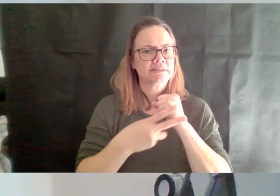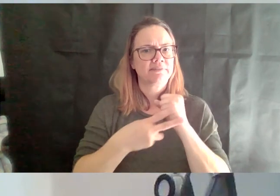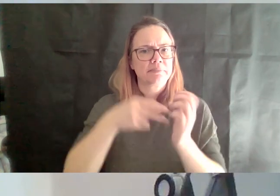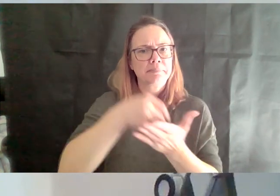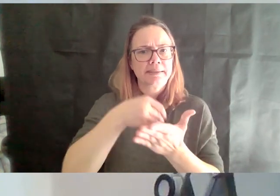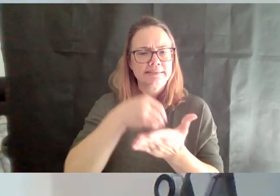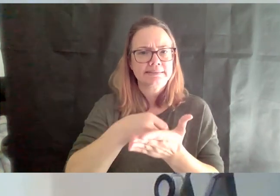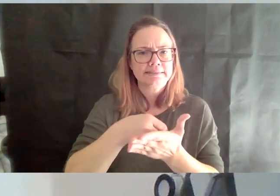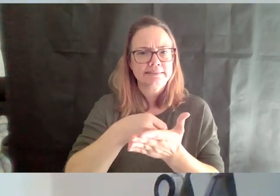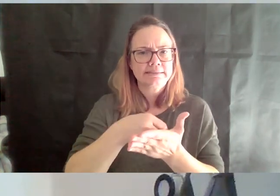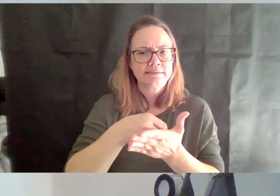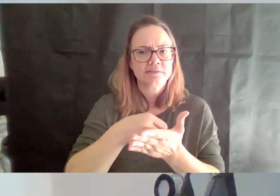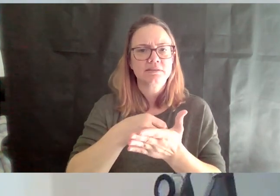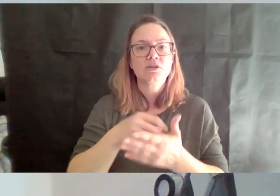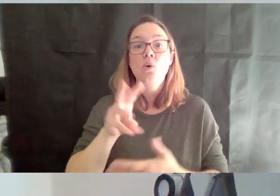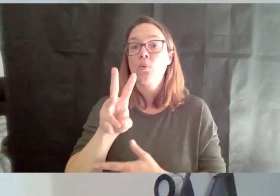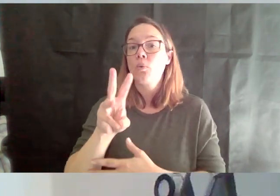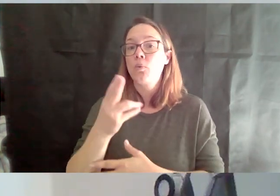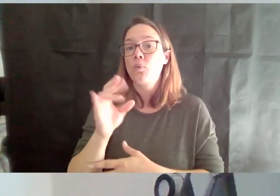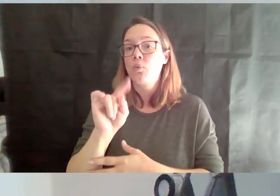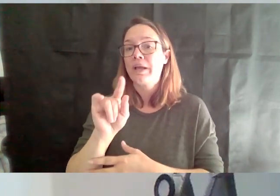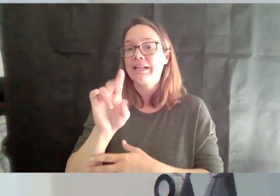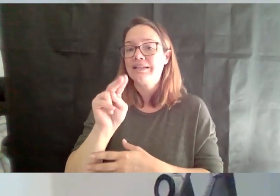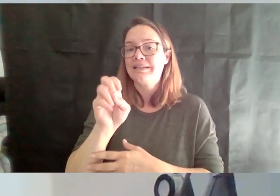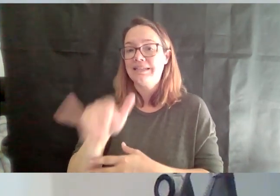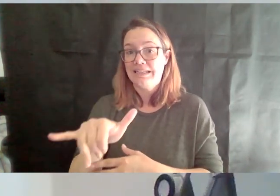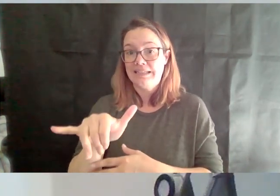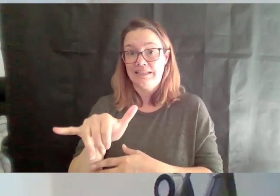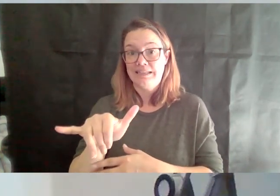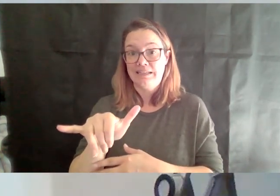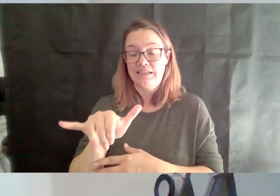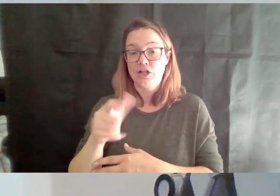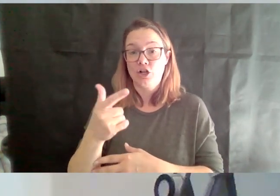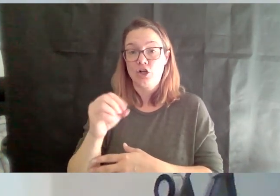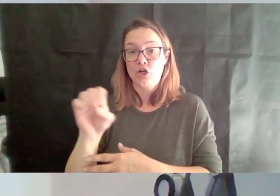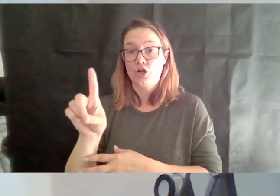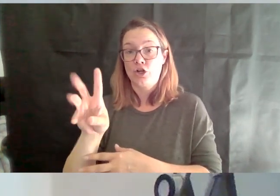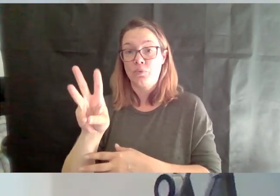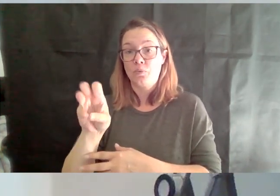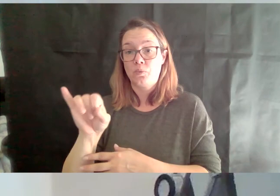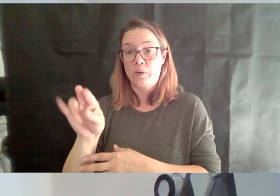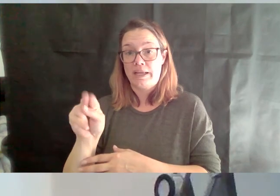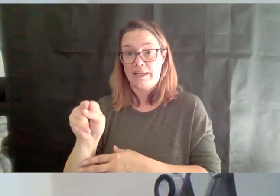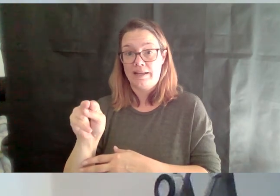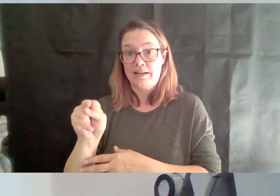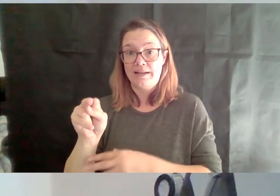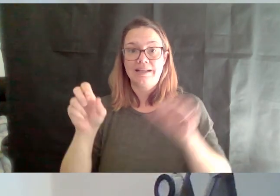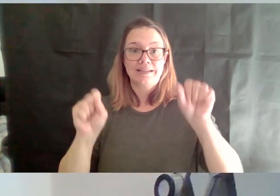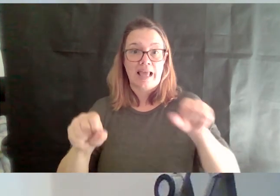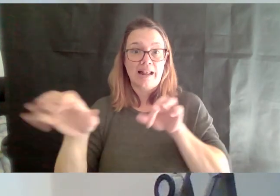So prior to working at PFS, Whitney Goodwin worked as a case manager for MHCD. So Whitney, can you give us some insight